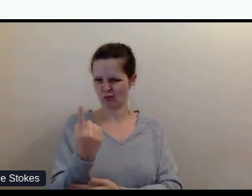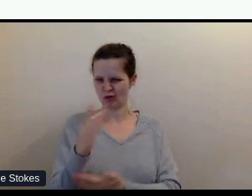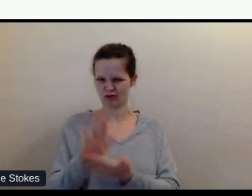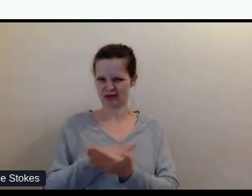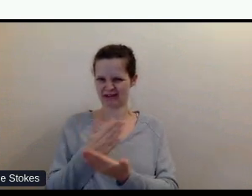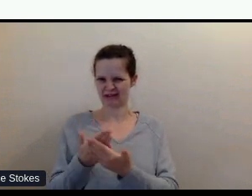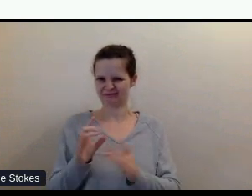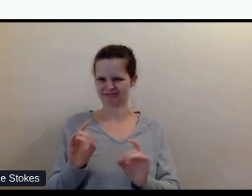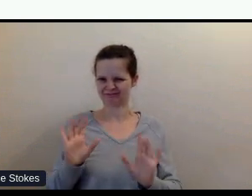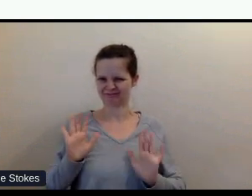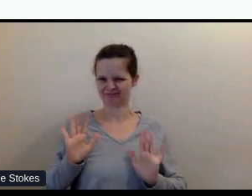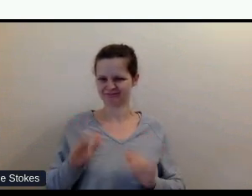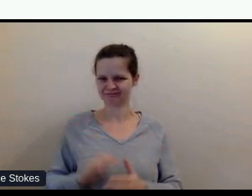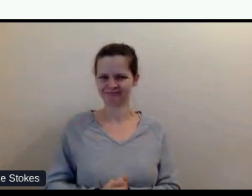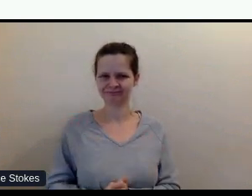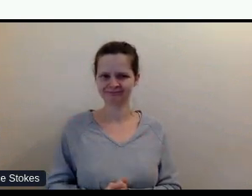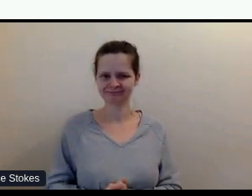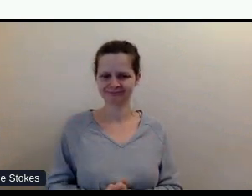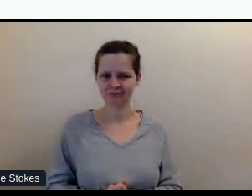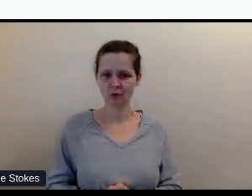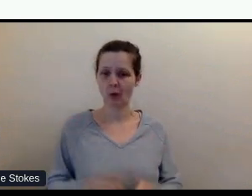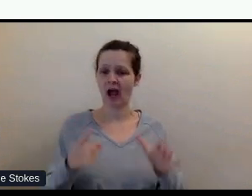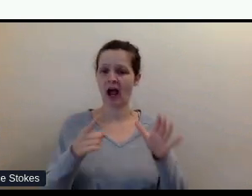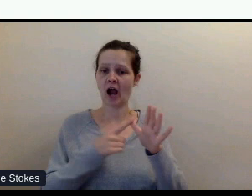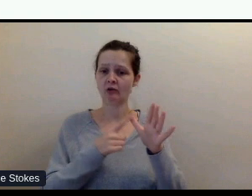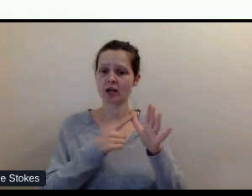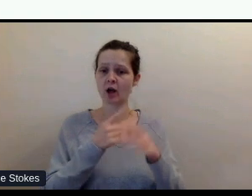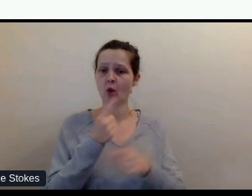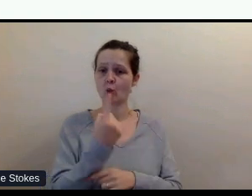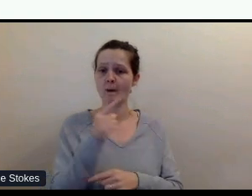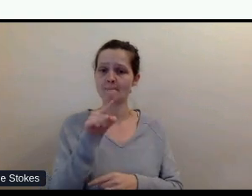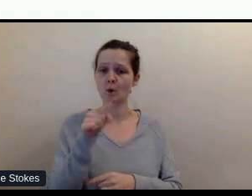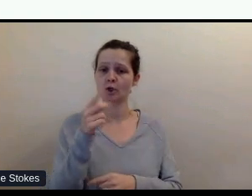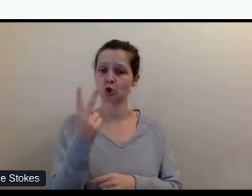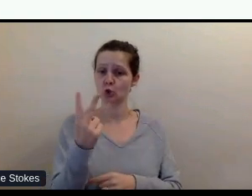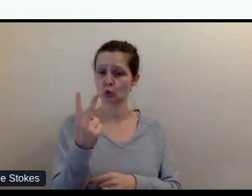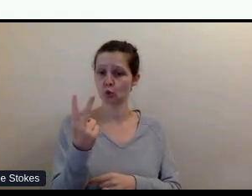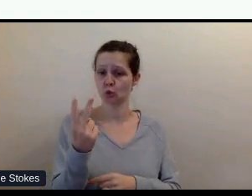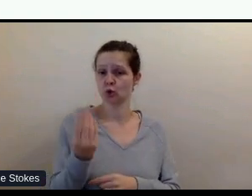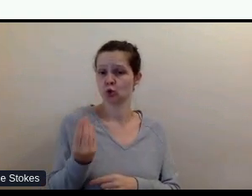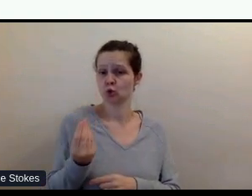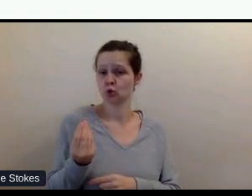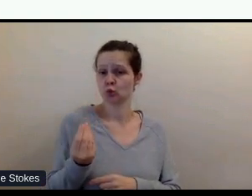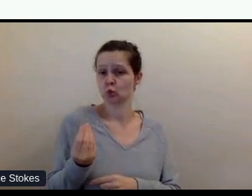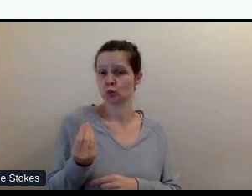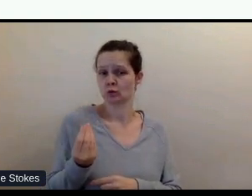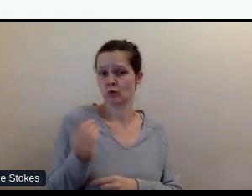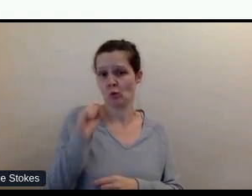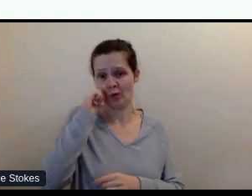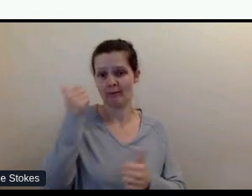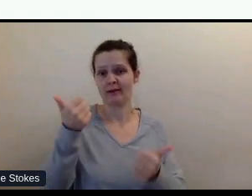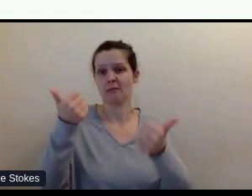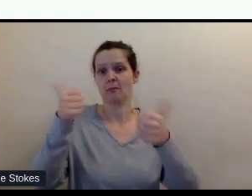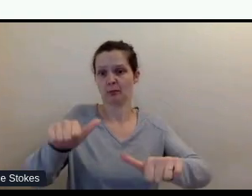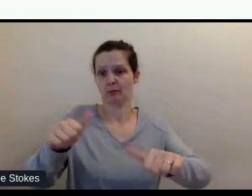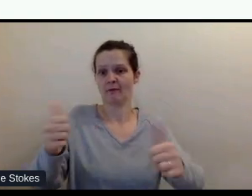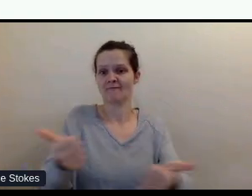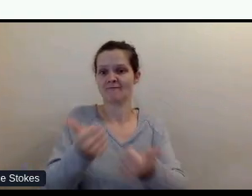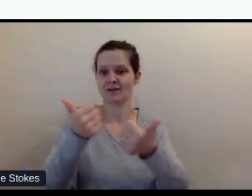1.2 which is actually finalised and it didn't have any translations yet.